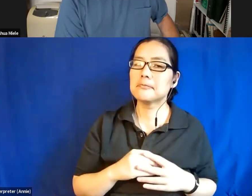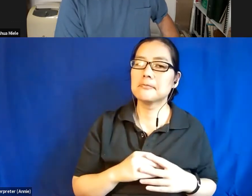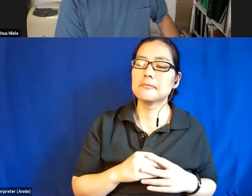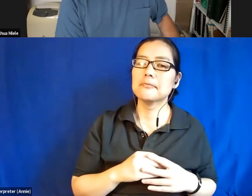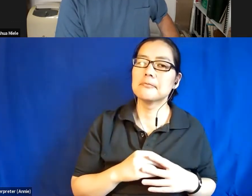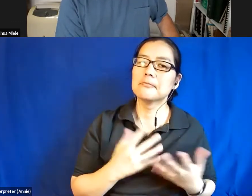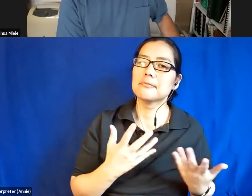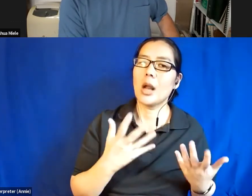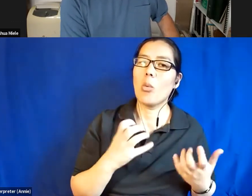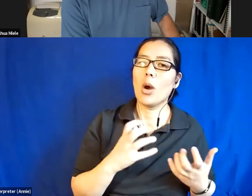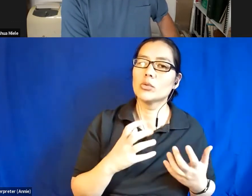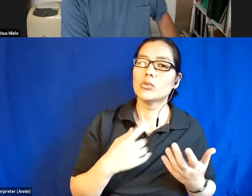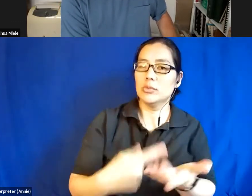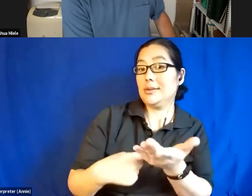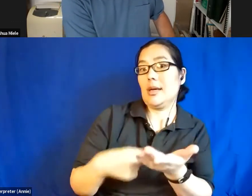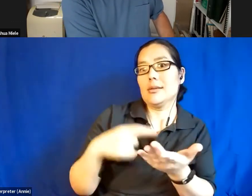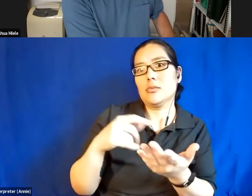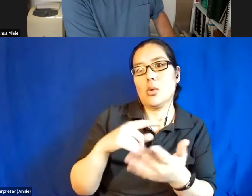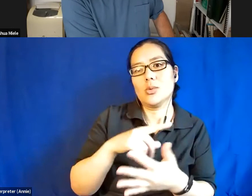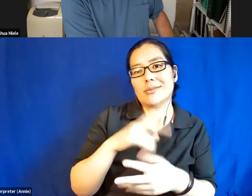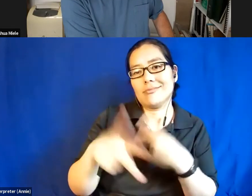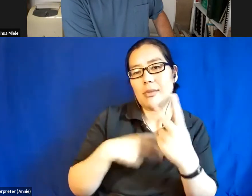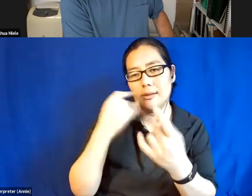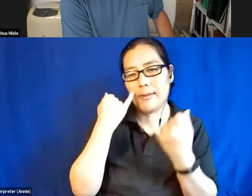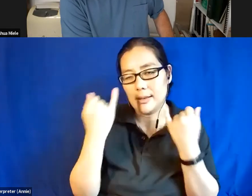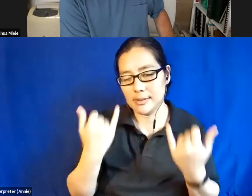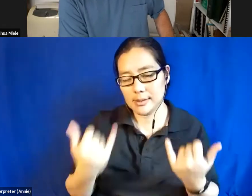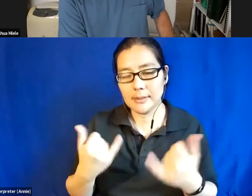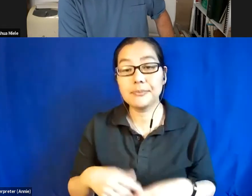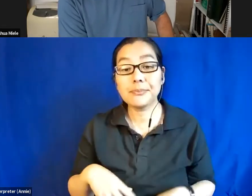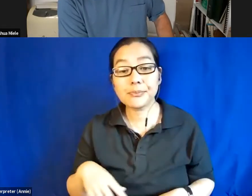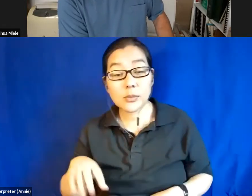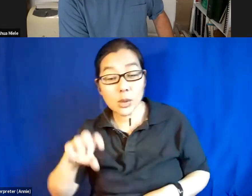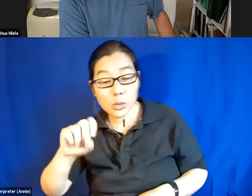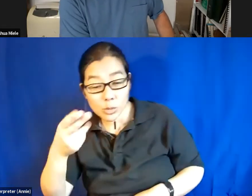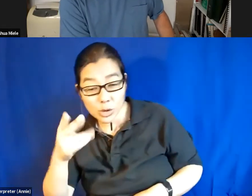get into. So, I'm going to ask Sile, I'm going to ask you a question